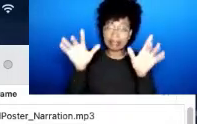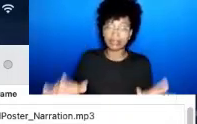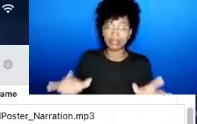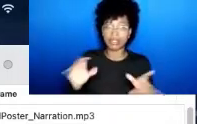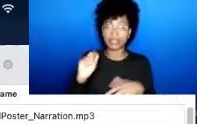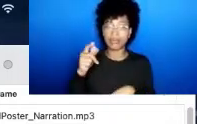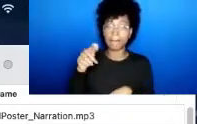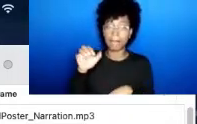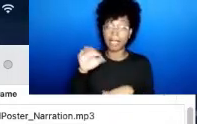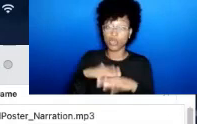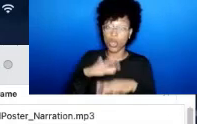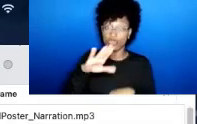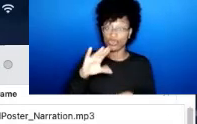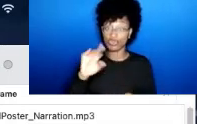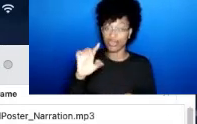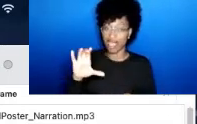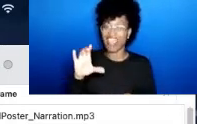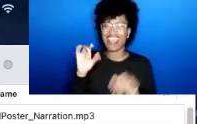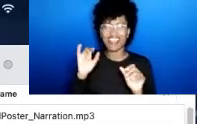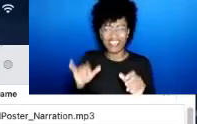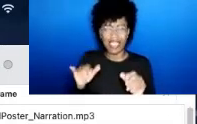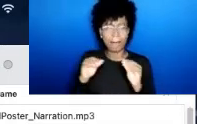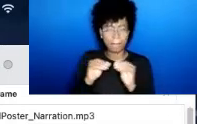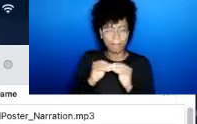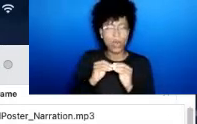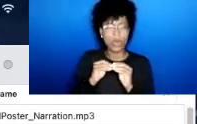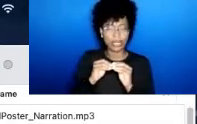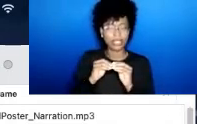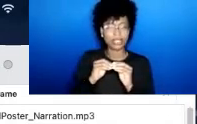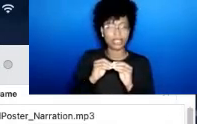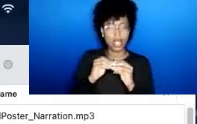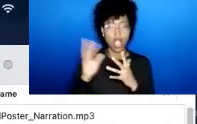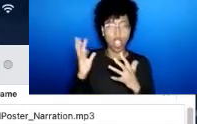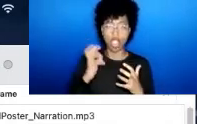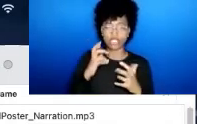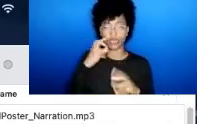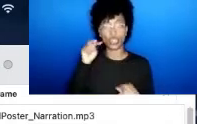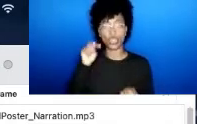07:04:07 . This can be even more acute when your looking at it online, and this can be